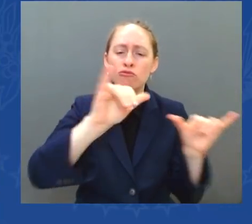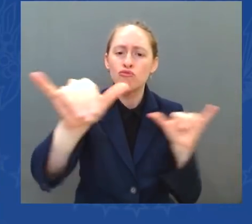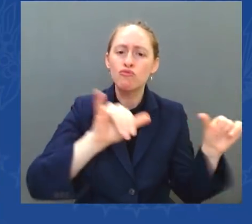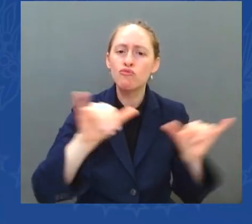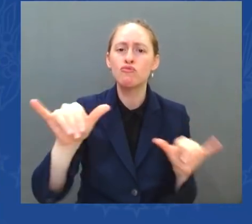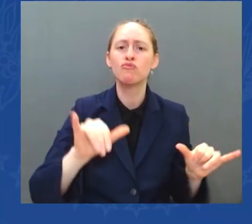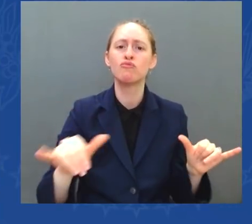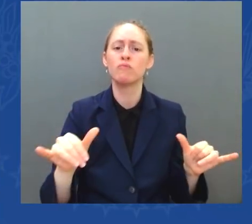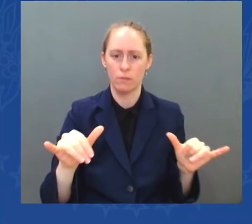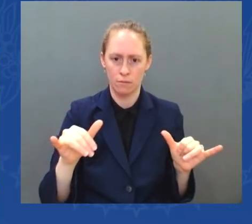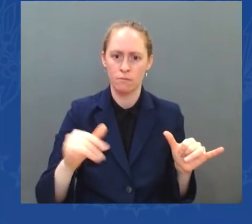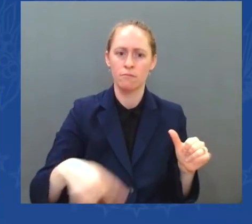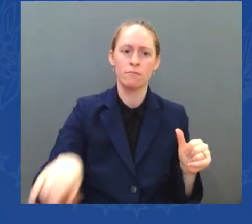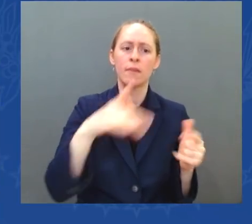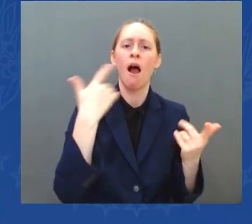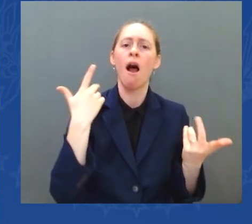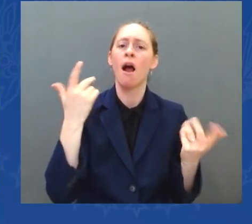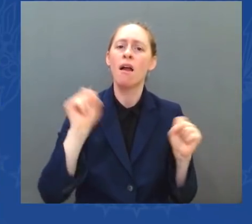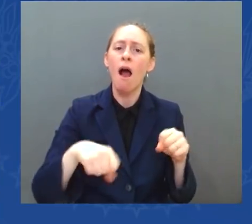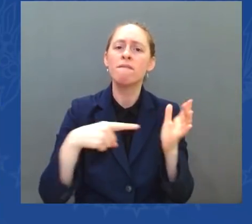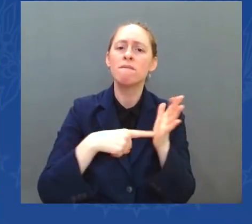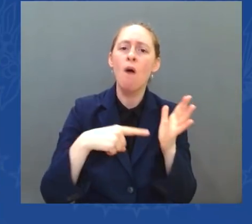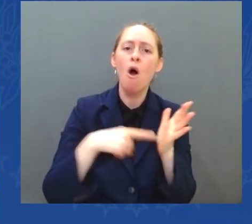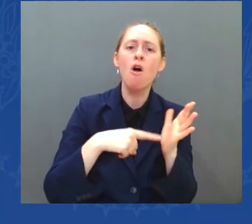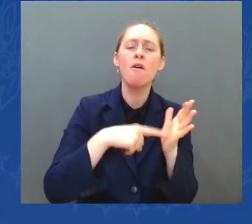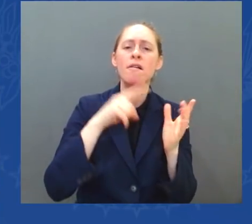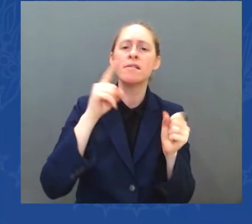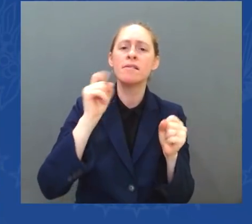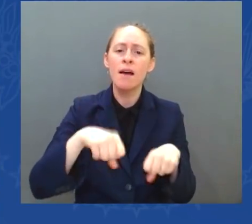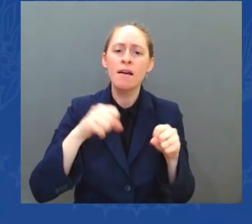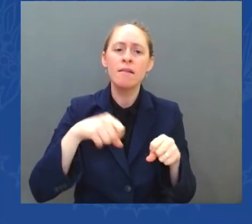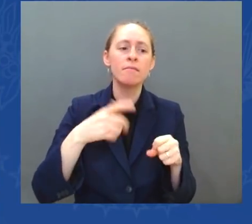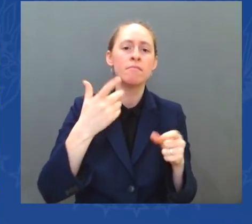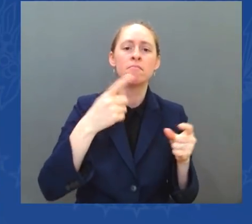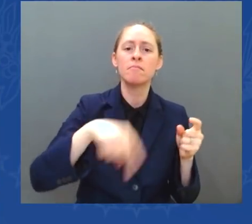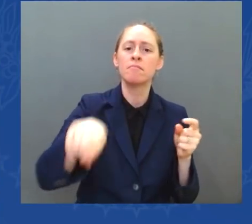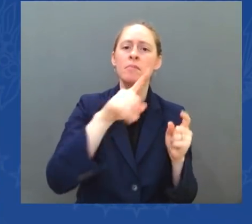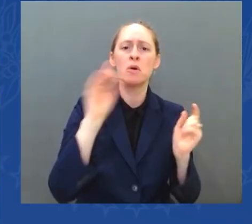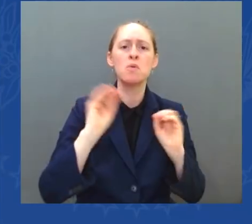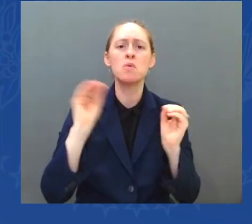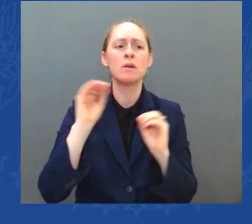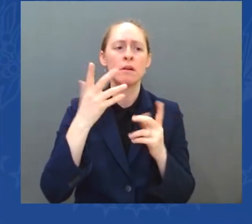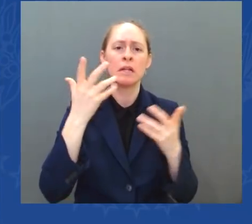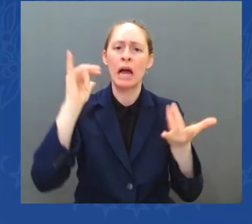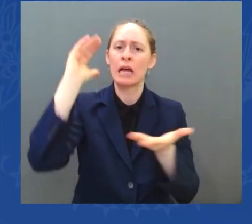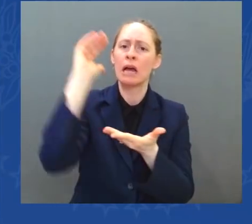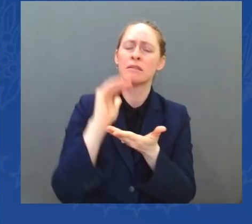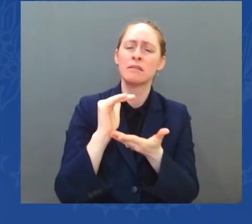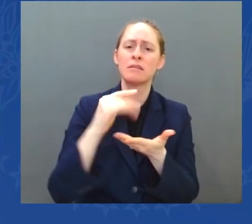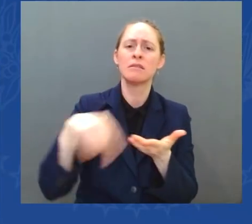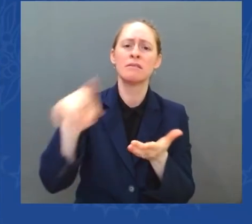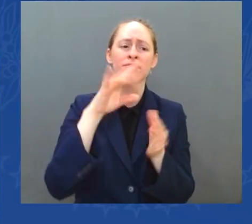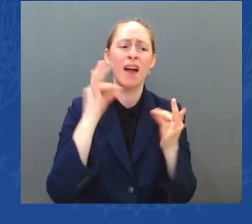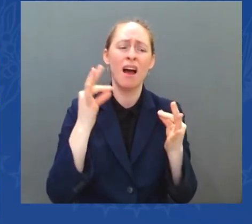All told, this economy grew by 5.7 percent last year in 2021, the fastest growth in 40 years